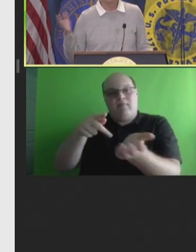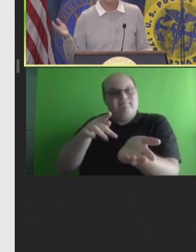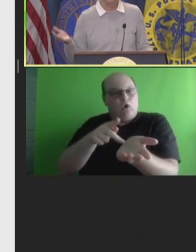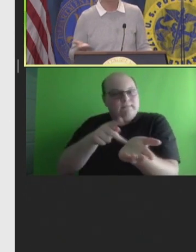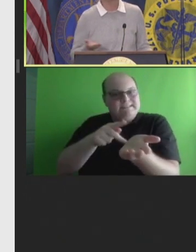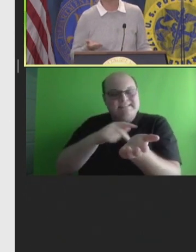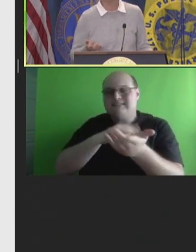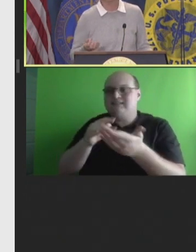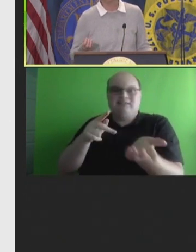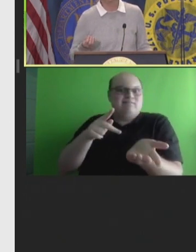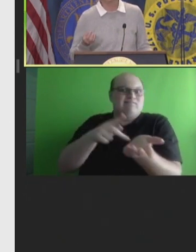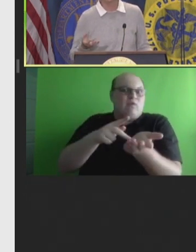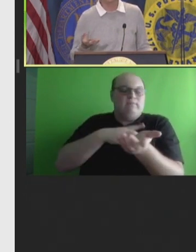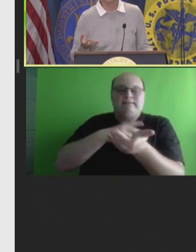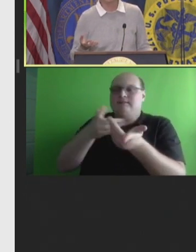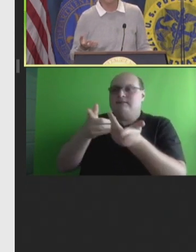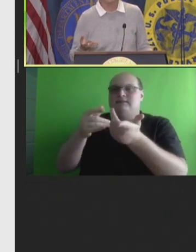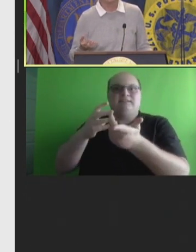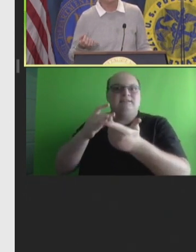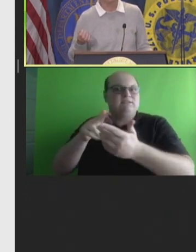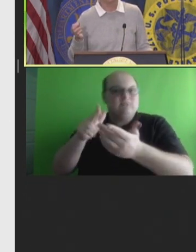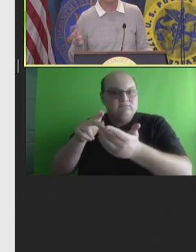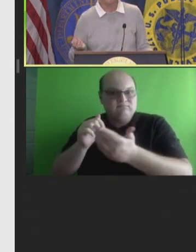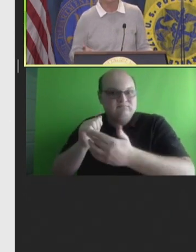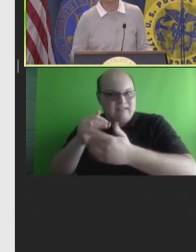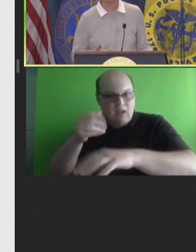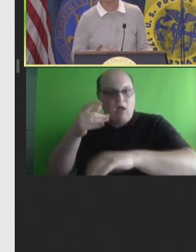pharmacies being enrolled to give COVID vaccine and submitting data.